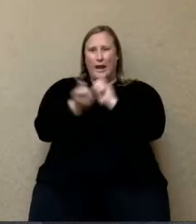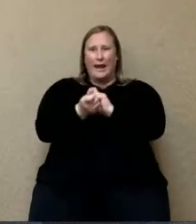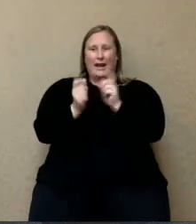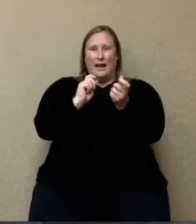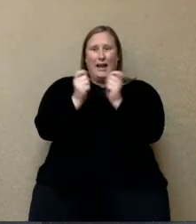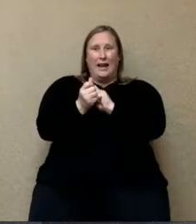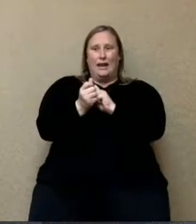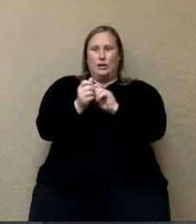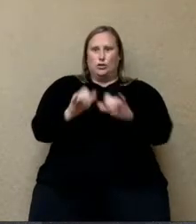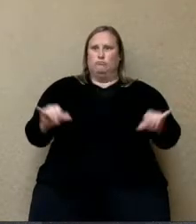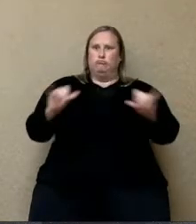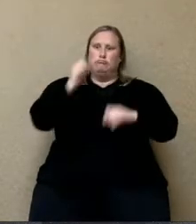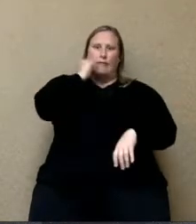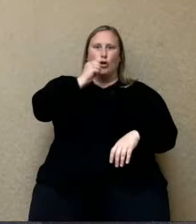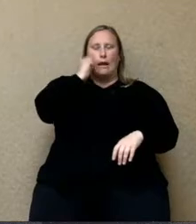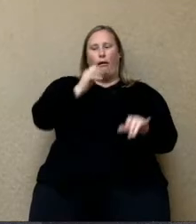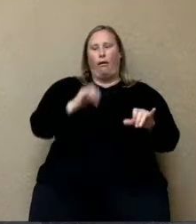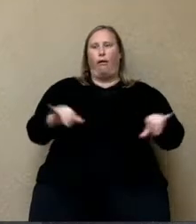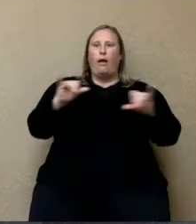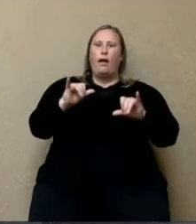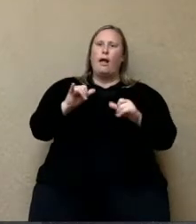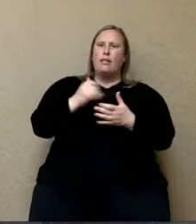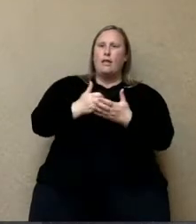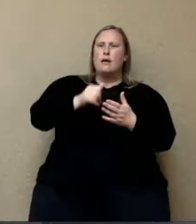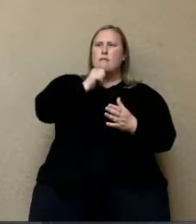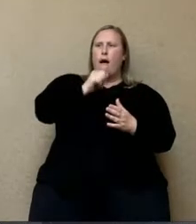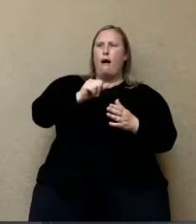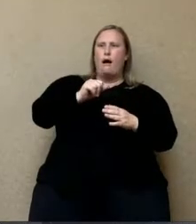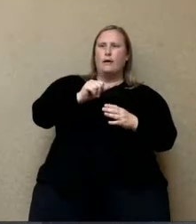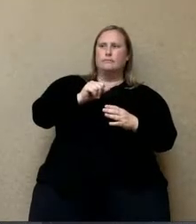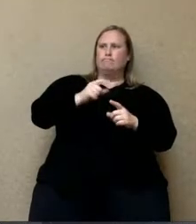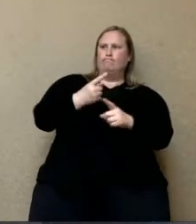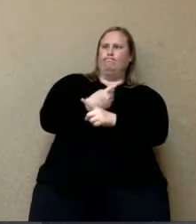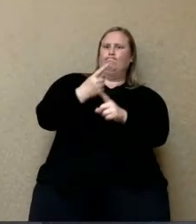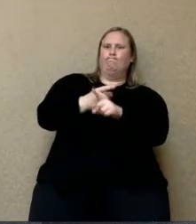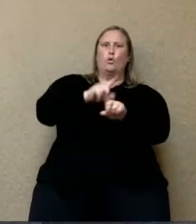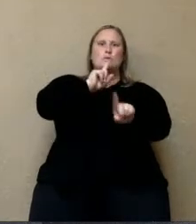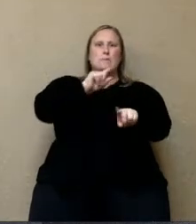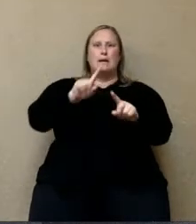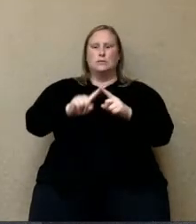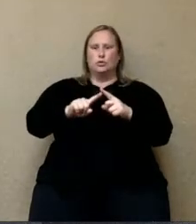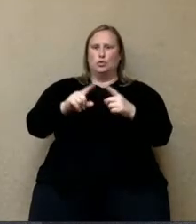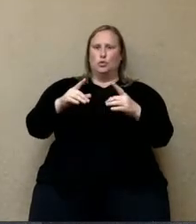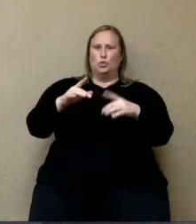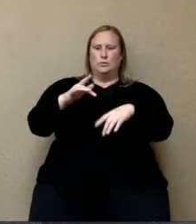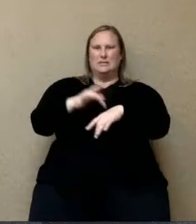possibly some unusual responses to sensory experiences.